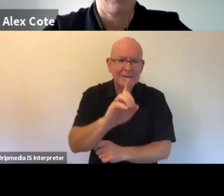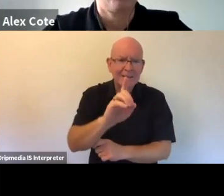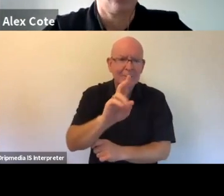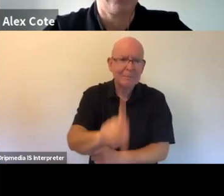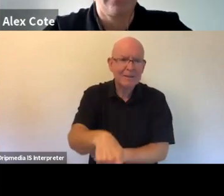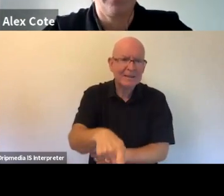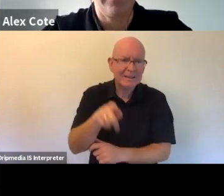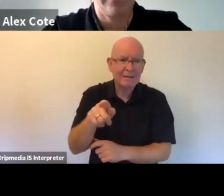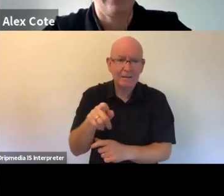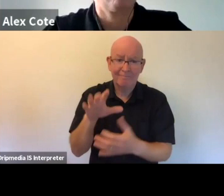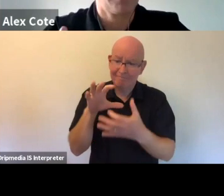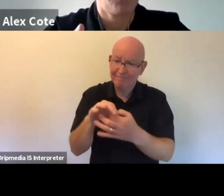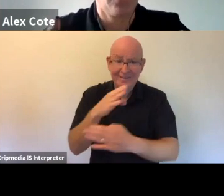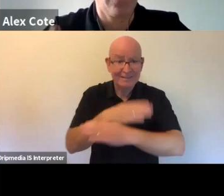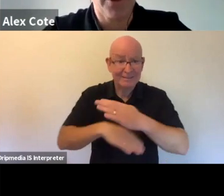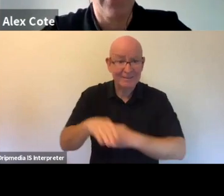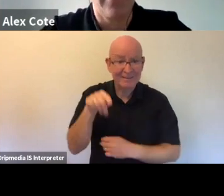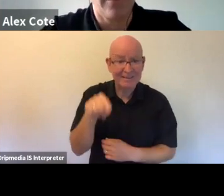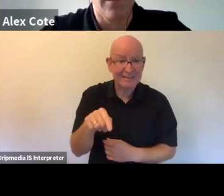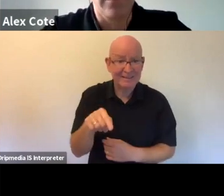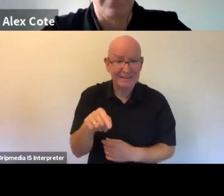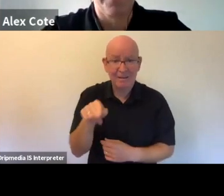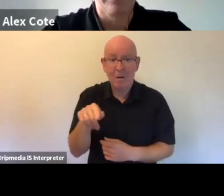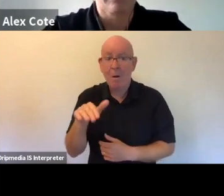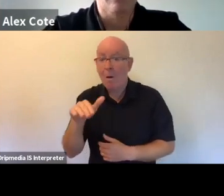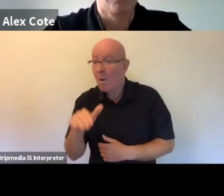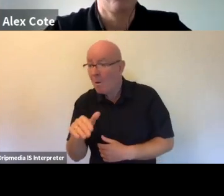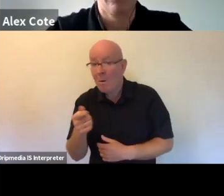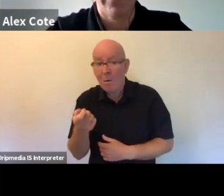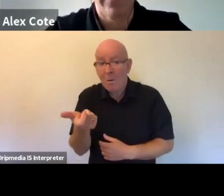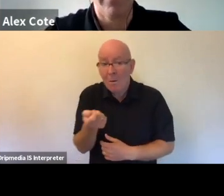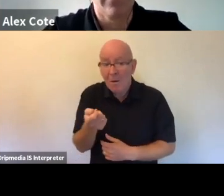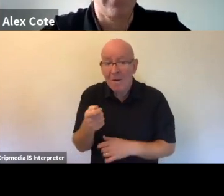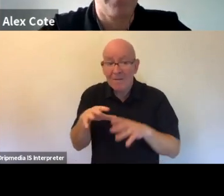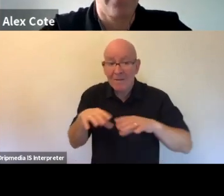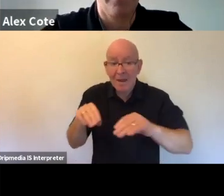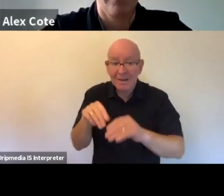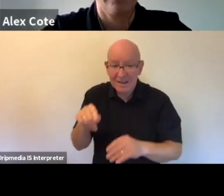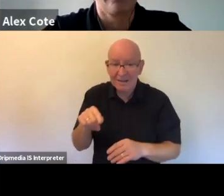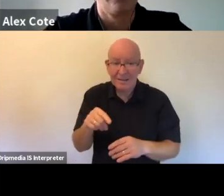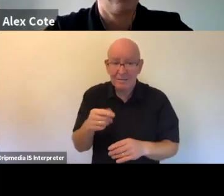and… or disability equal opportunity cause. And we will come back to this point a bit later